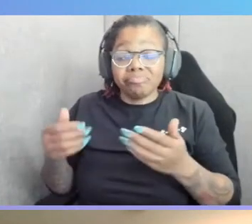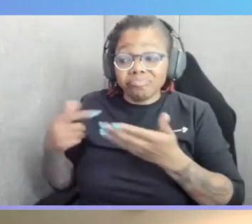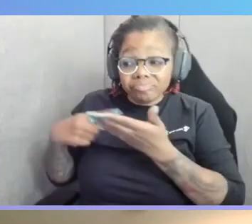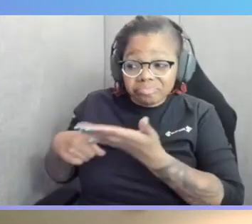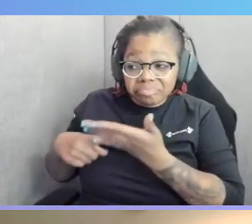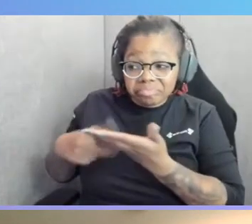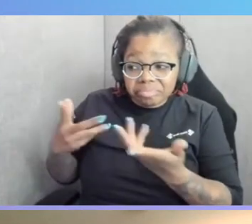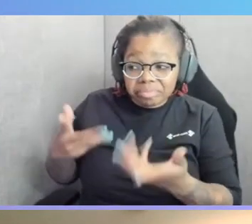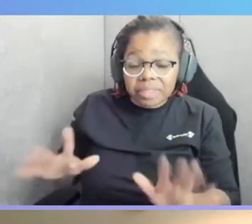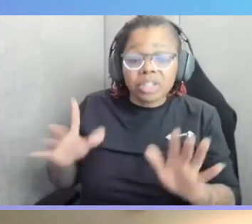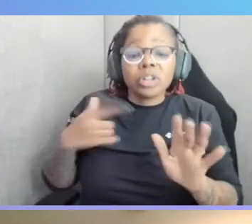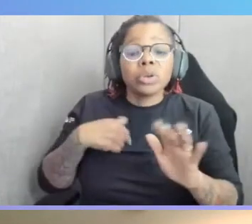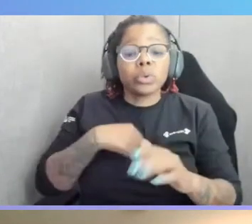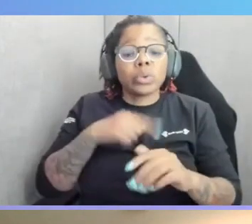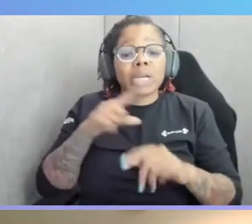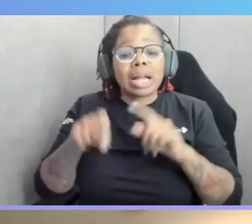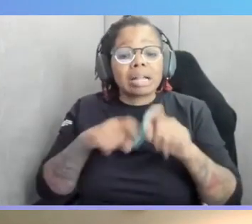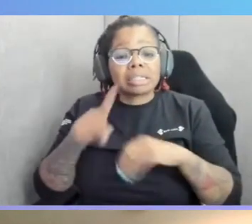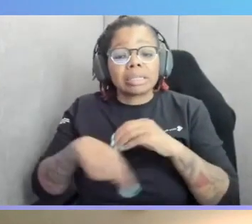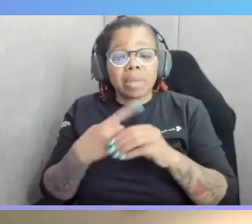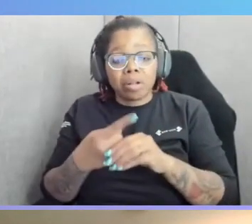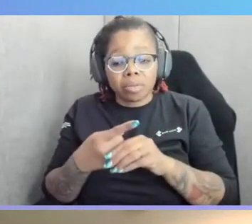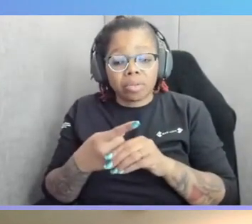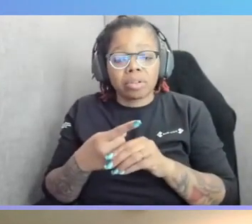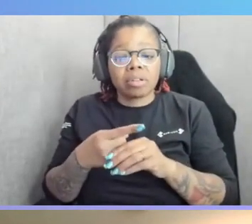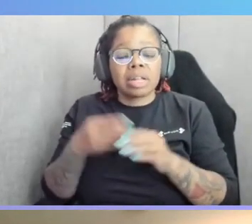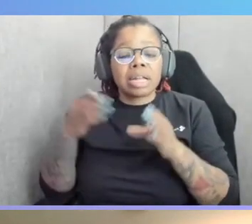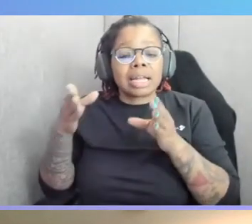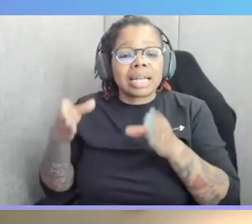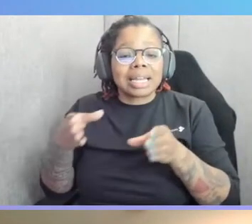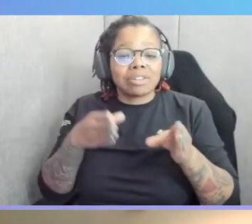about the individual characteristics or pieces of